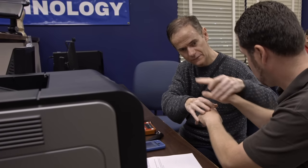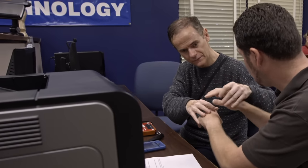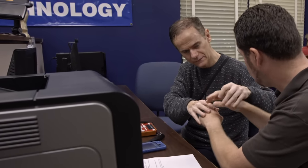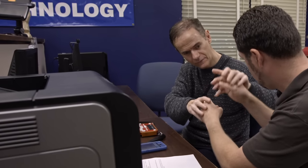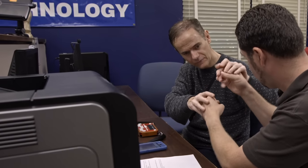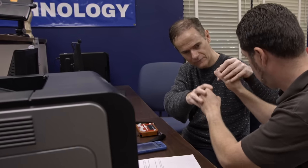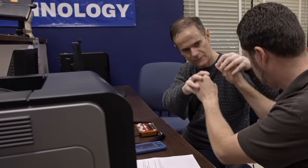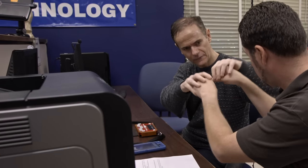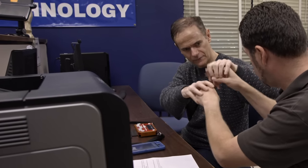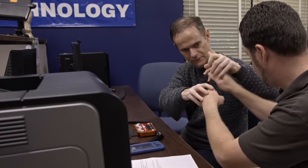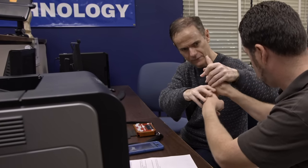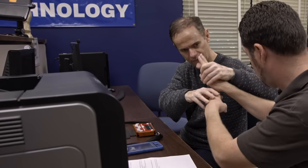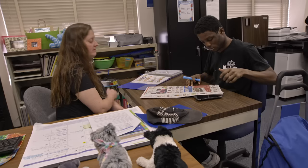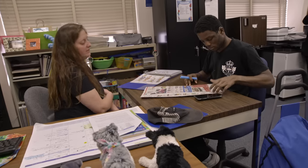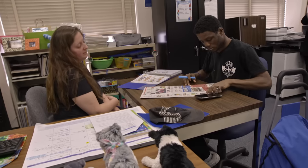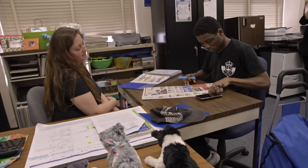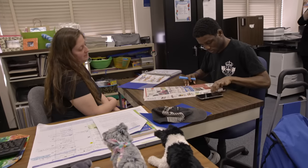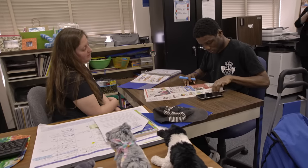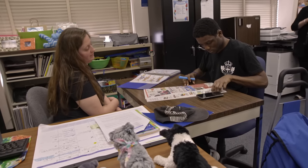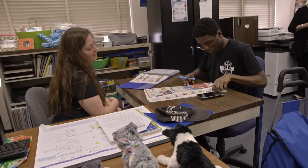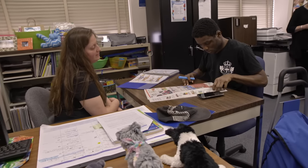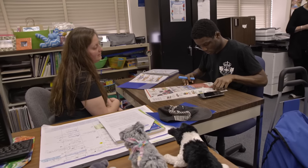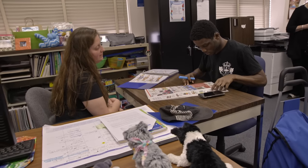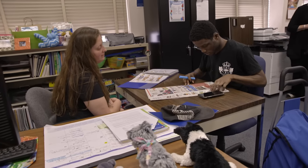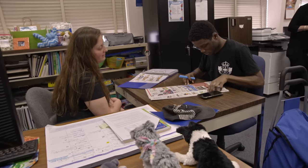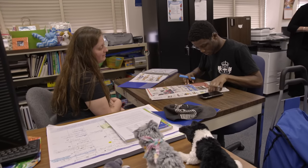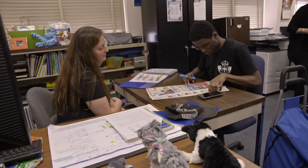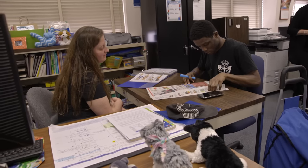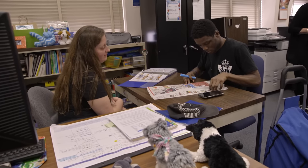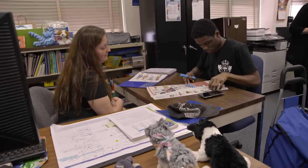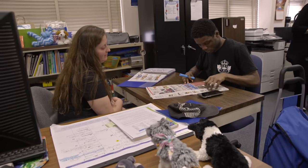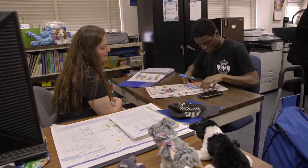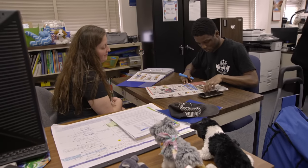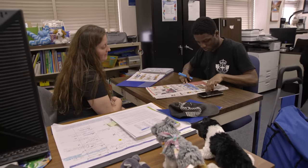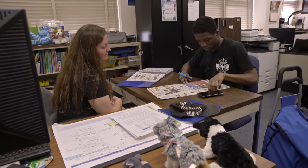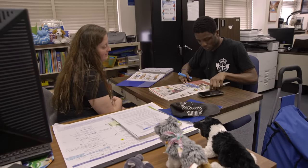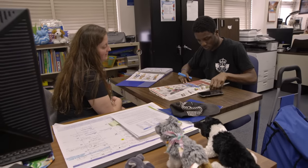the face of these people in media. It's a sort of breakthrough. It's a first.